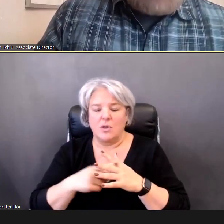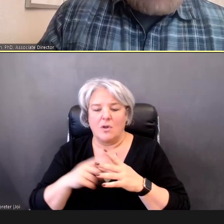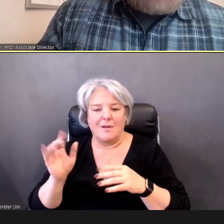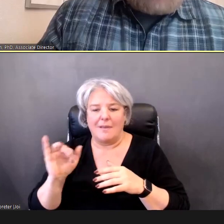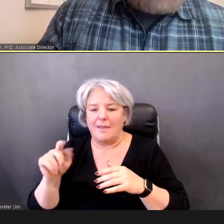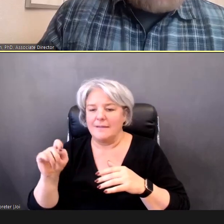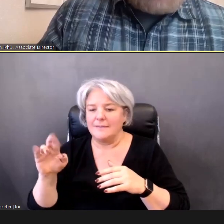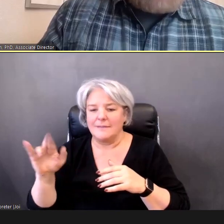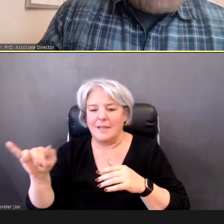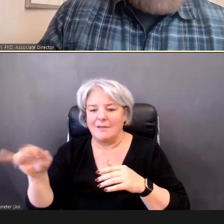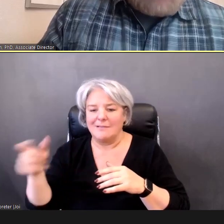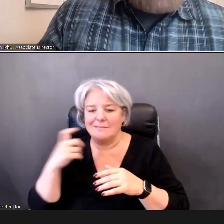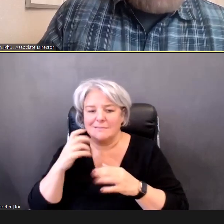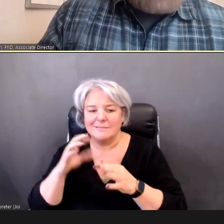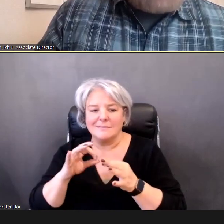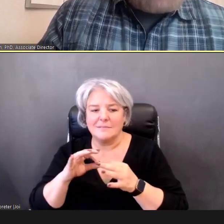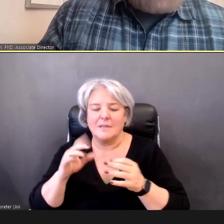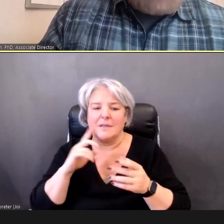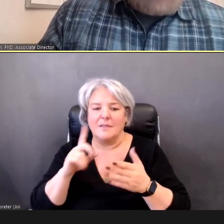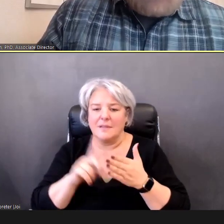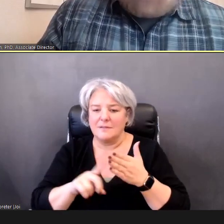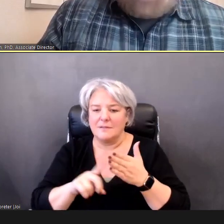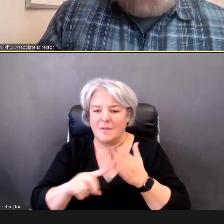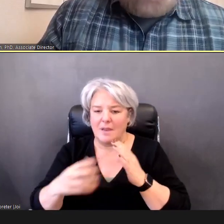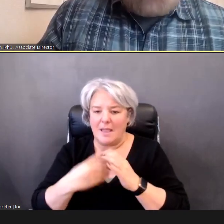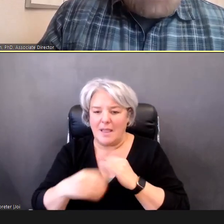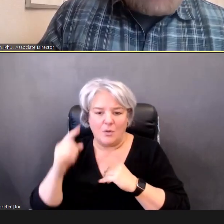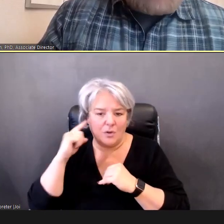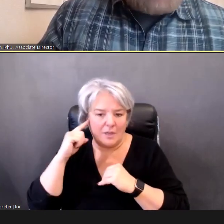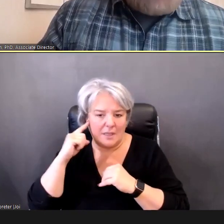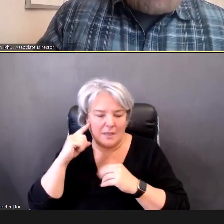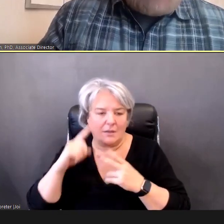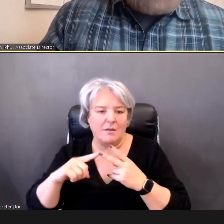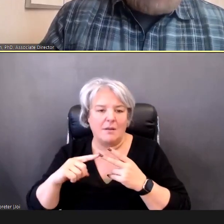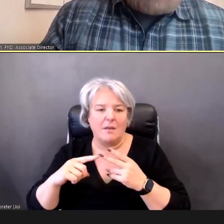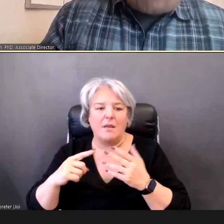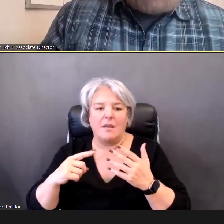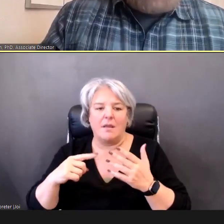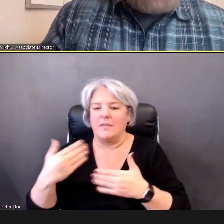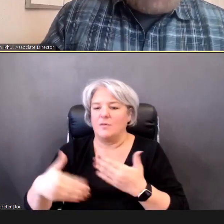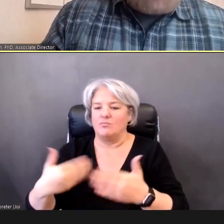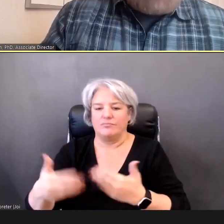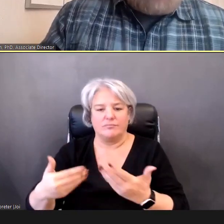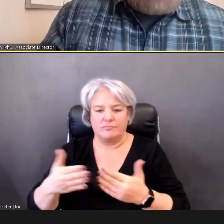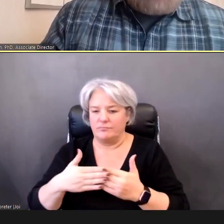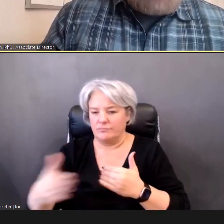the the inspection of the outer ear and then progress from